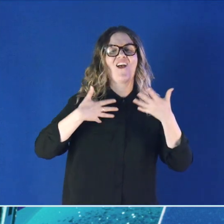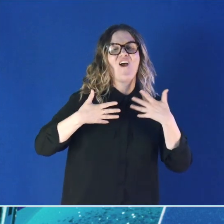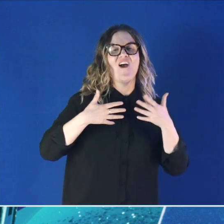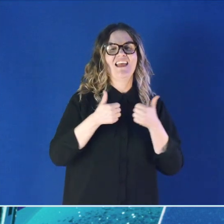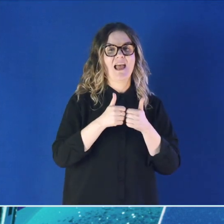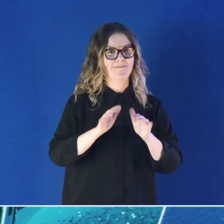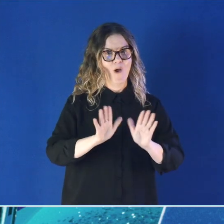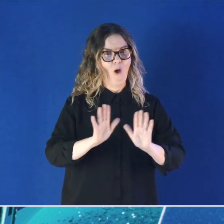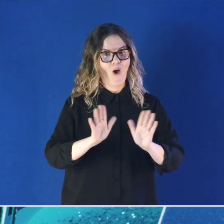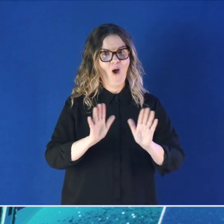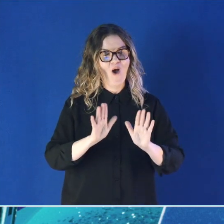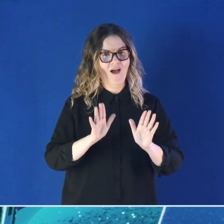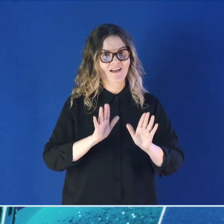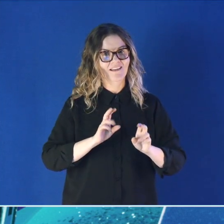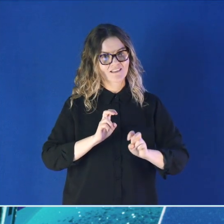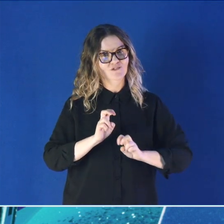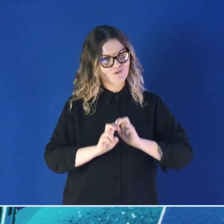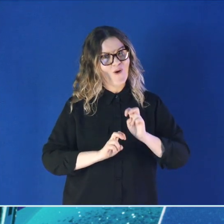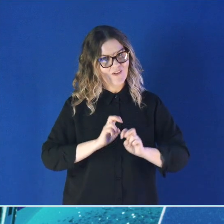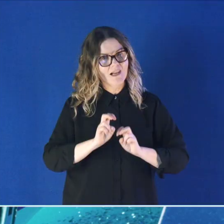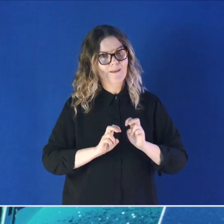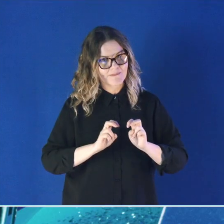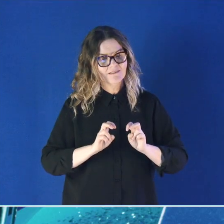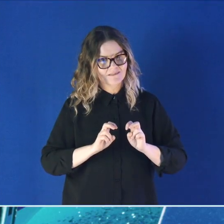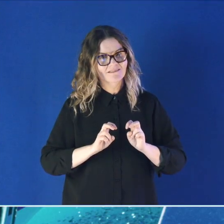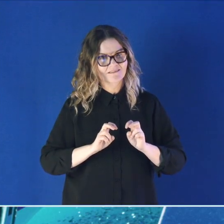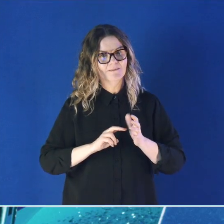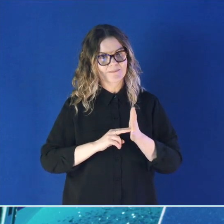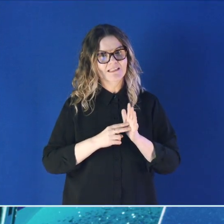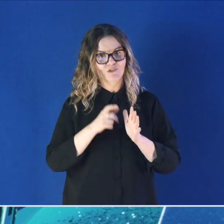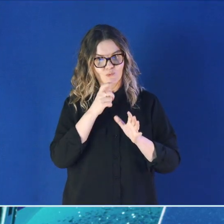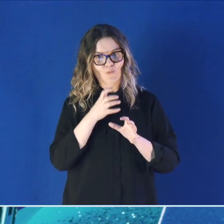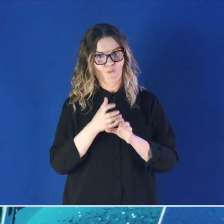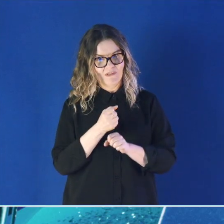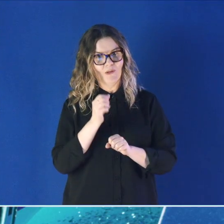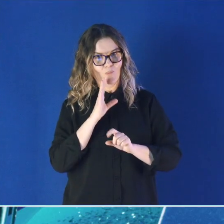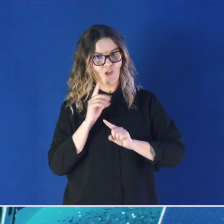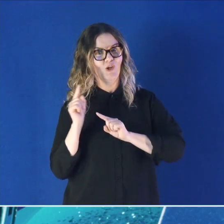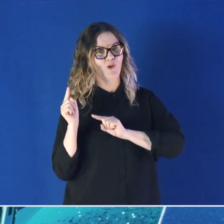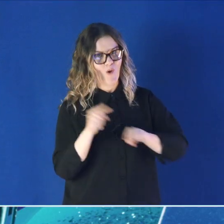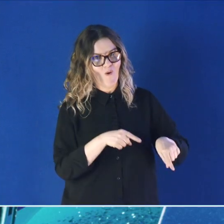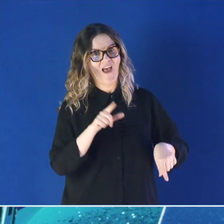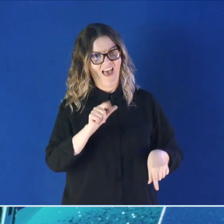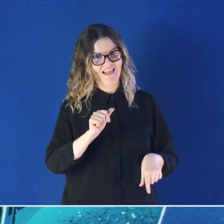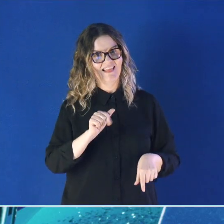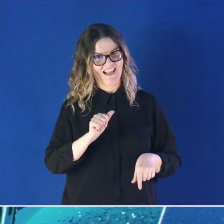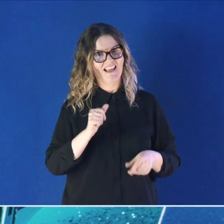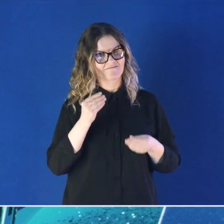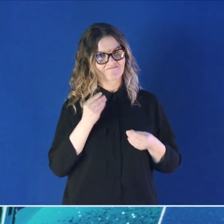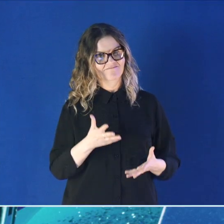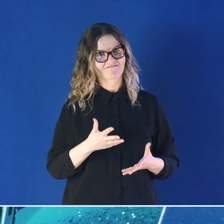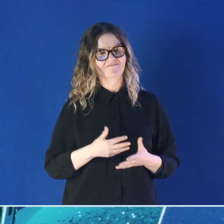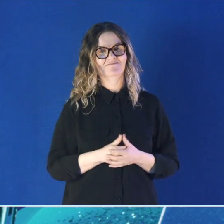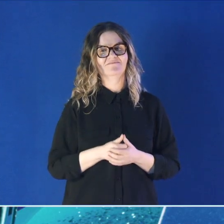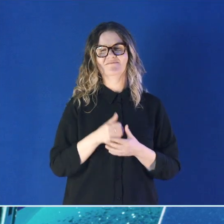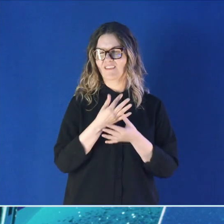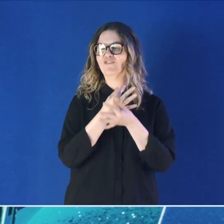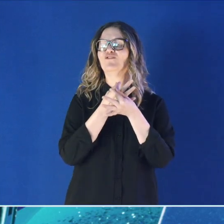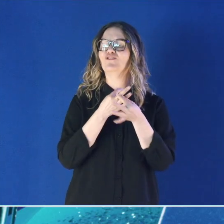at against global competition. This is a free event. This is at Interbay Stadium in Ballard.